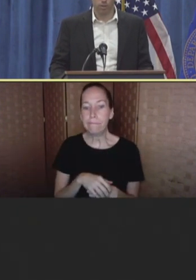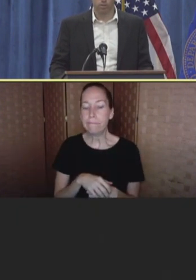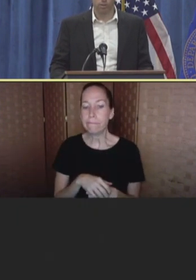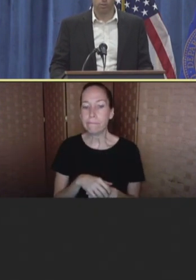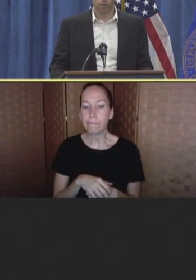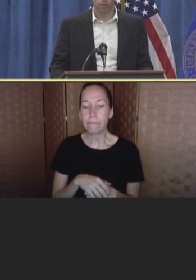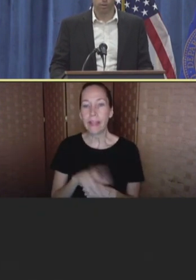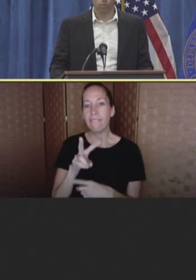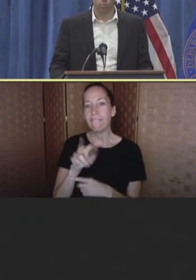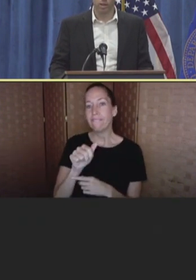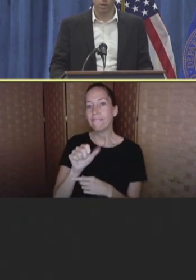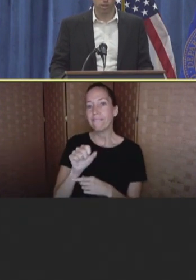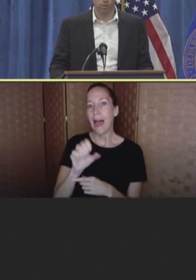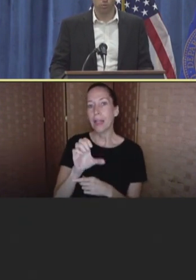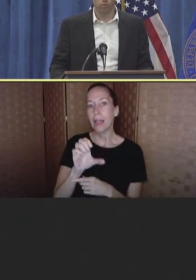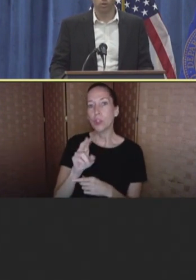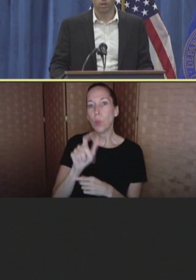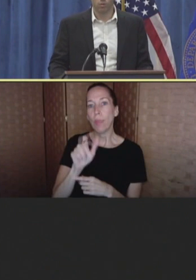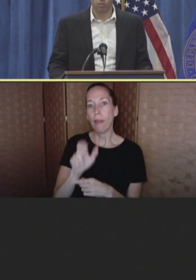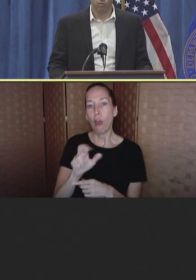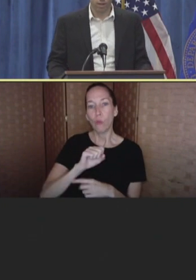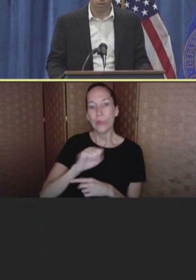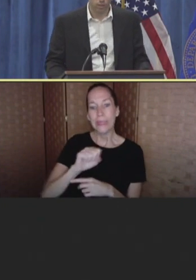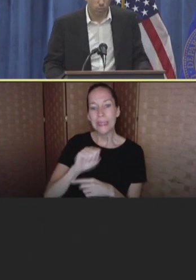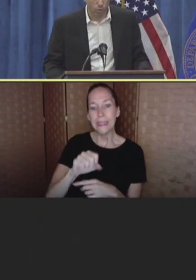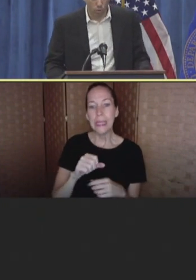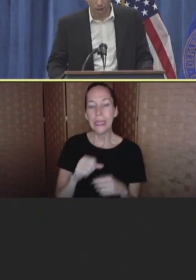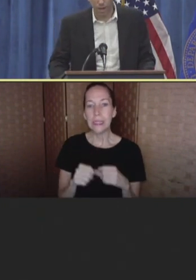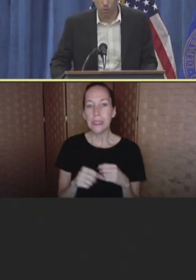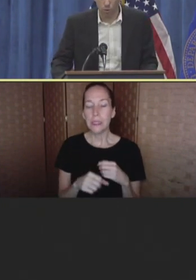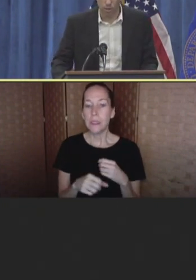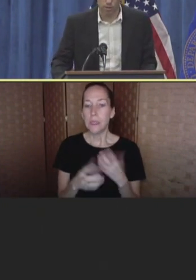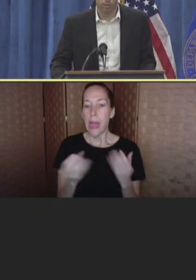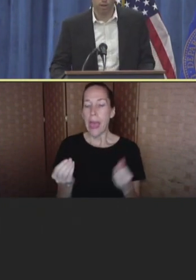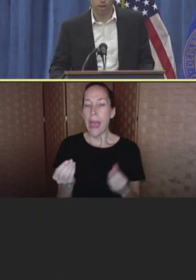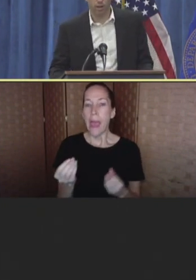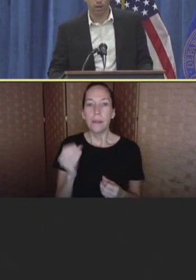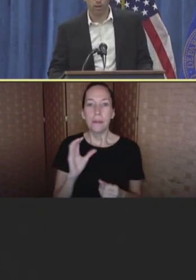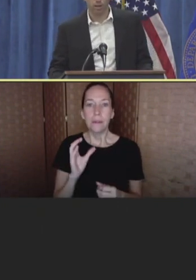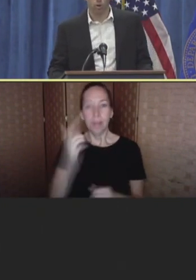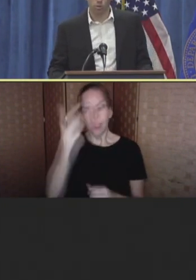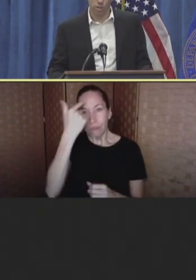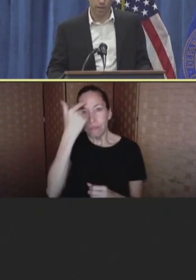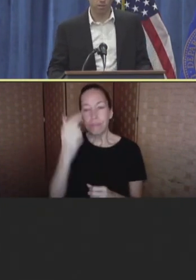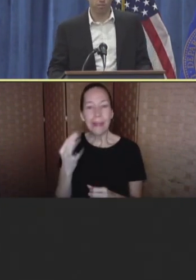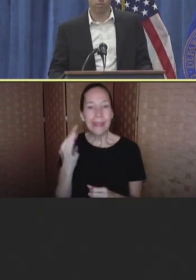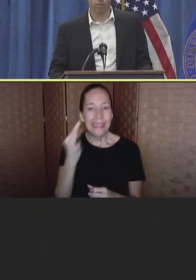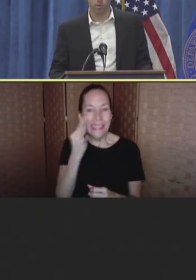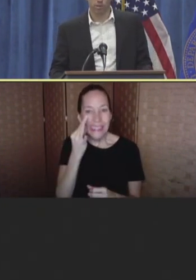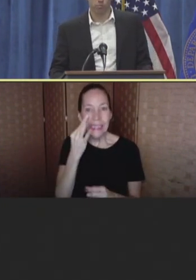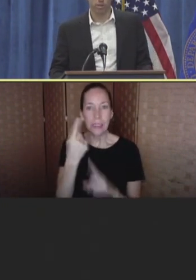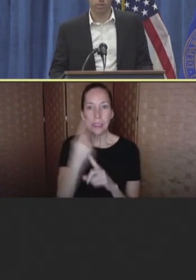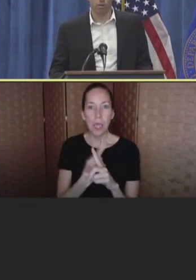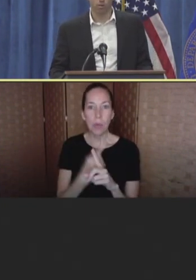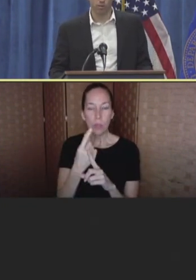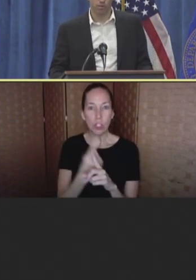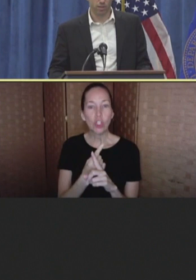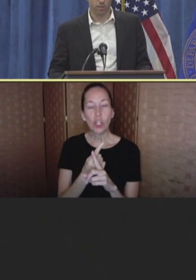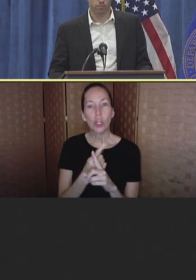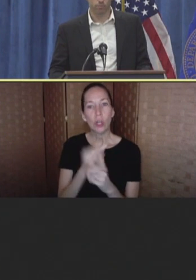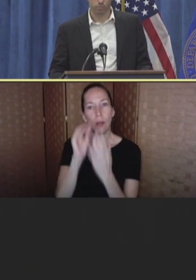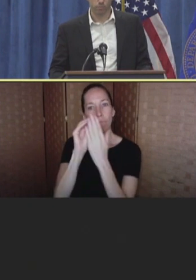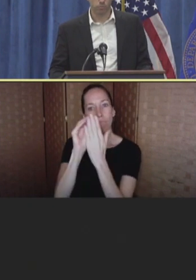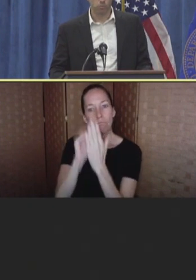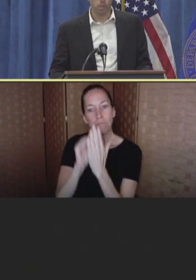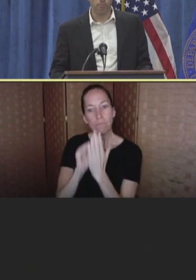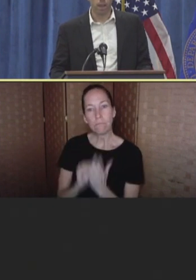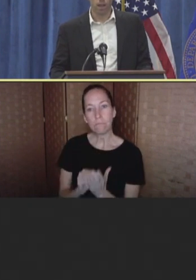that will be able to provide us more accurate and objective measurement of the vaccine.